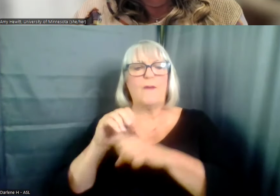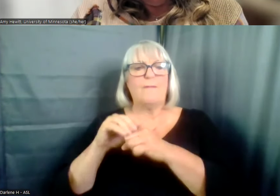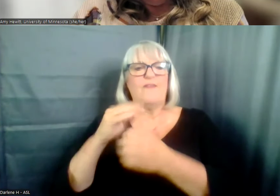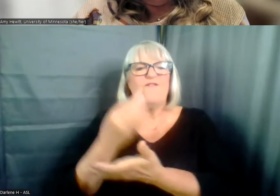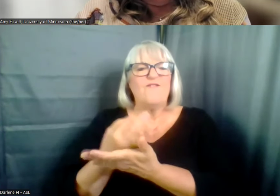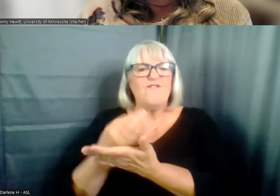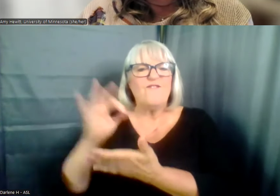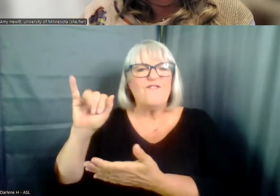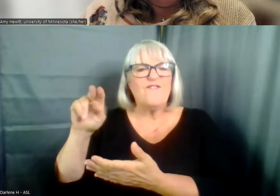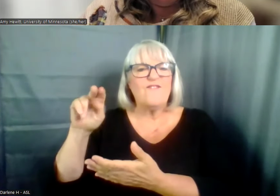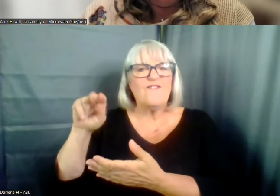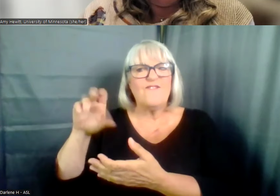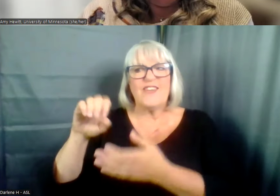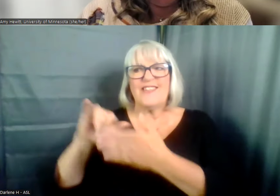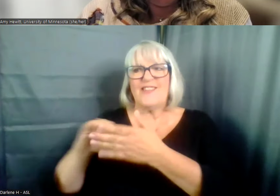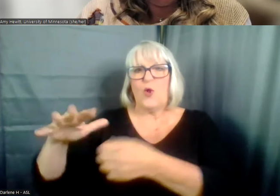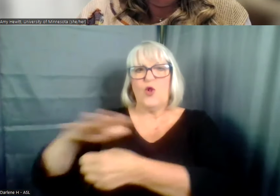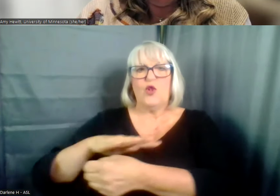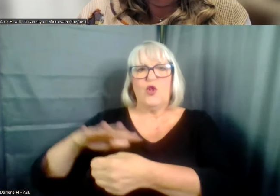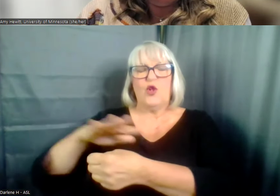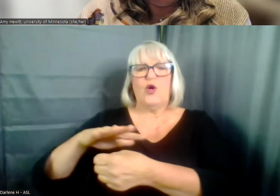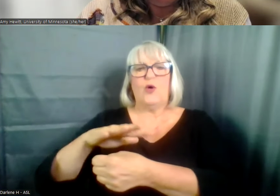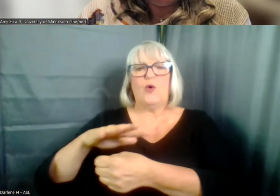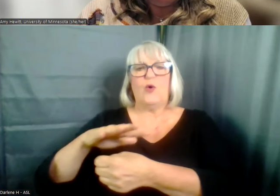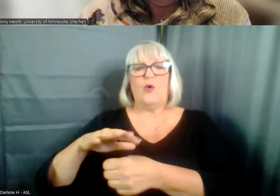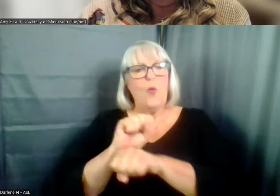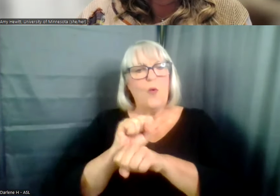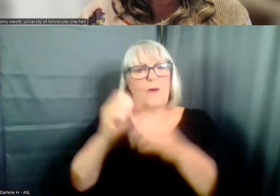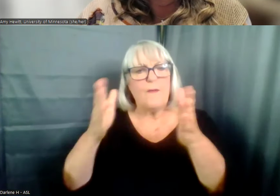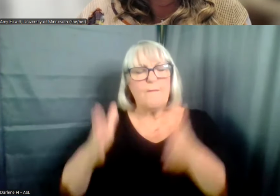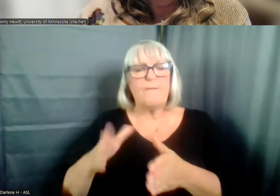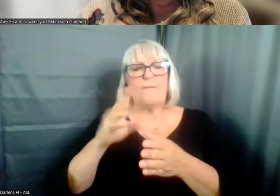local provider and employer level how what